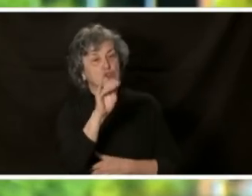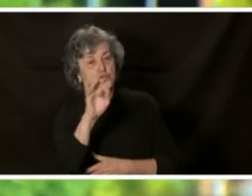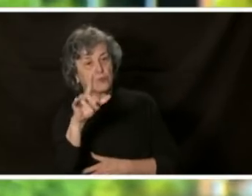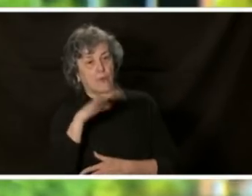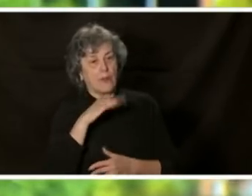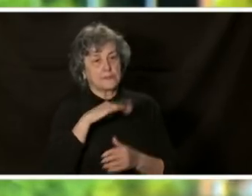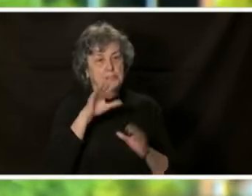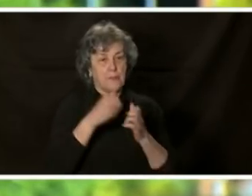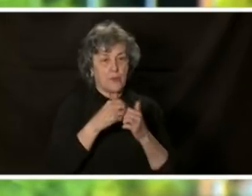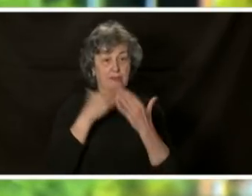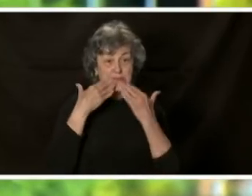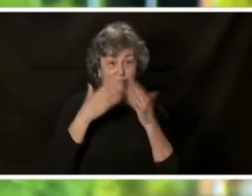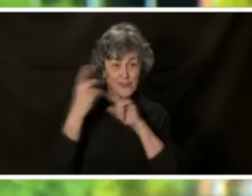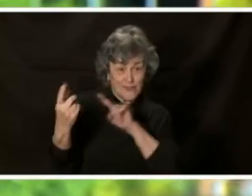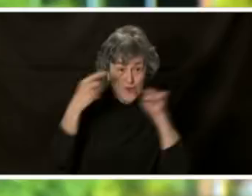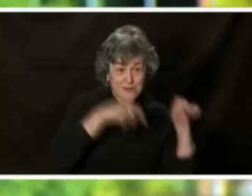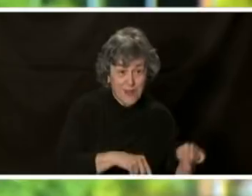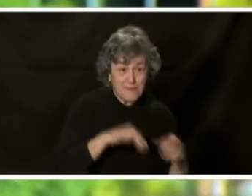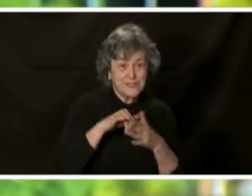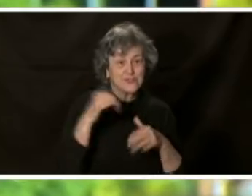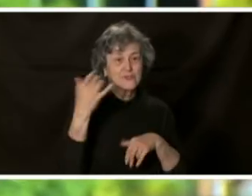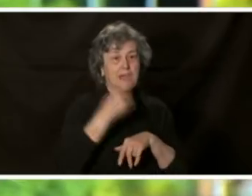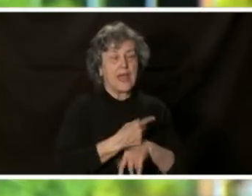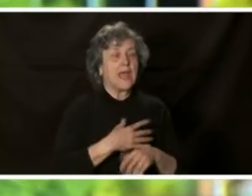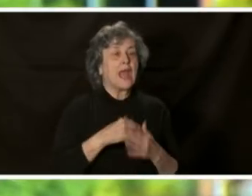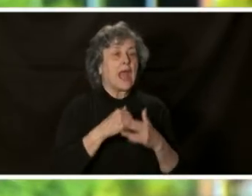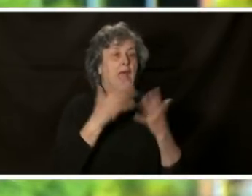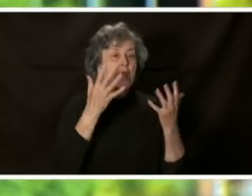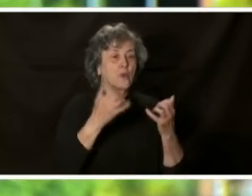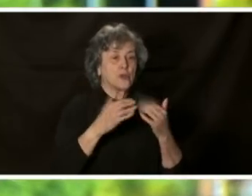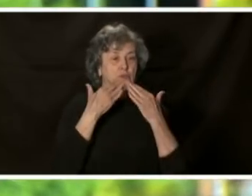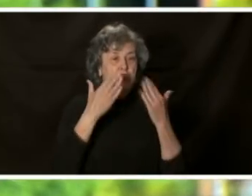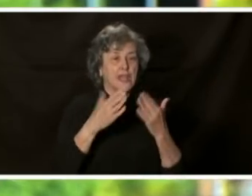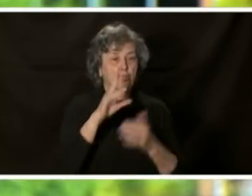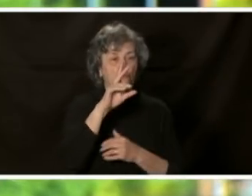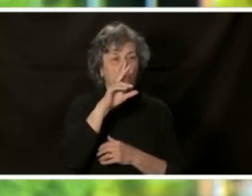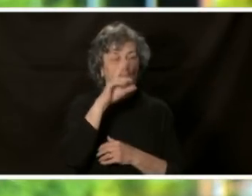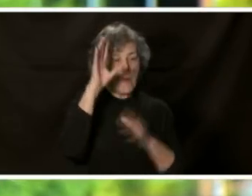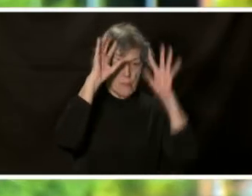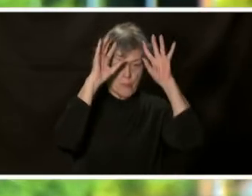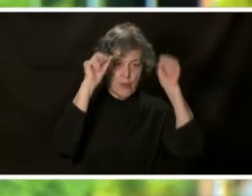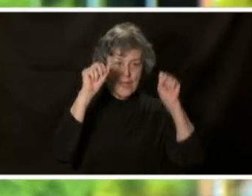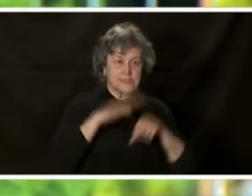I WANT TO ECHO THE WARM WISHES OF PRESIDENT WATTS, OUR DEANS, AND YOUR FELLOW STUDENTS.